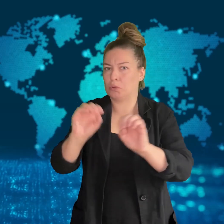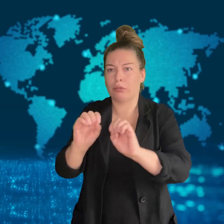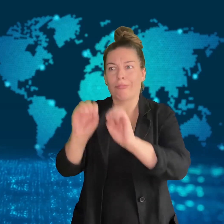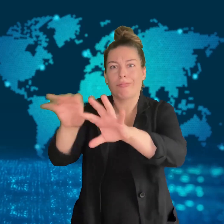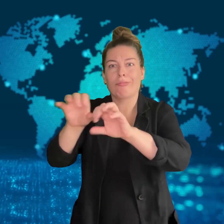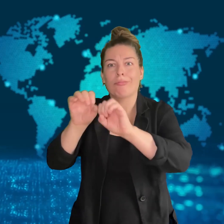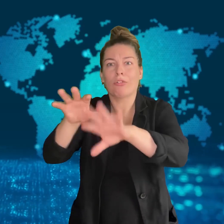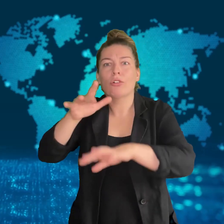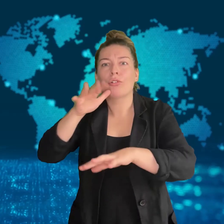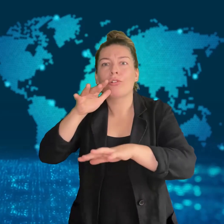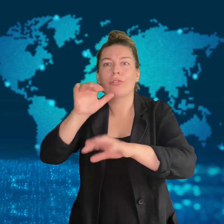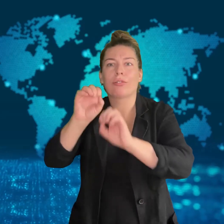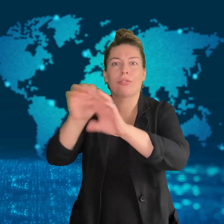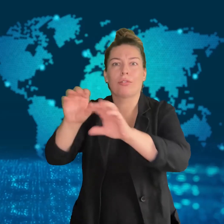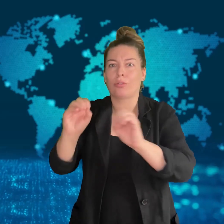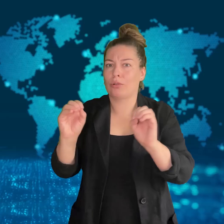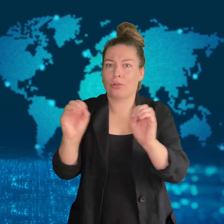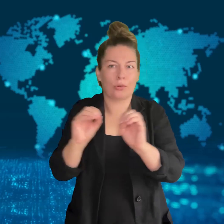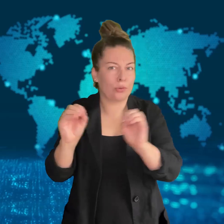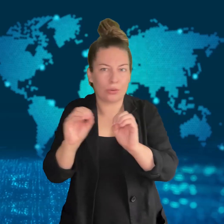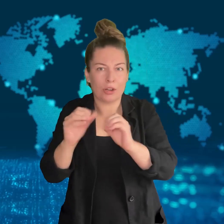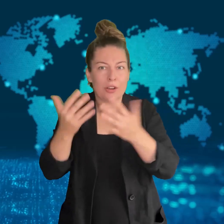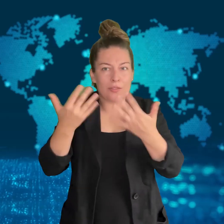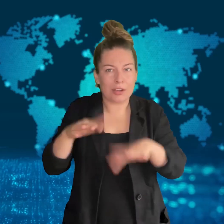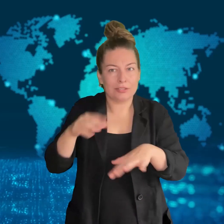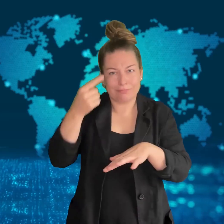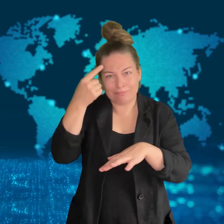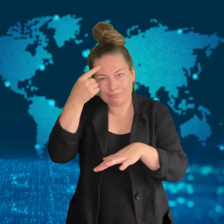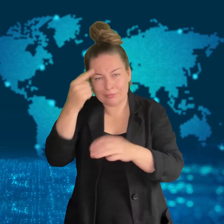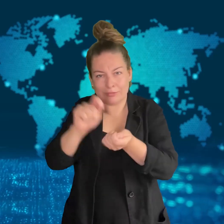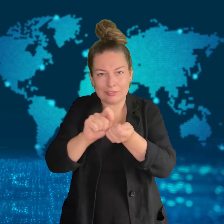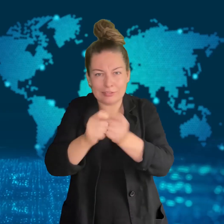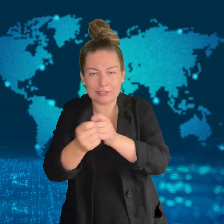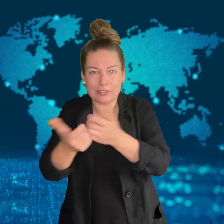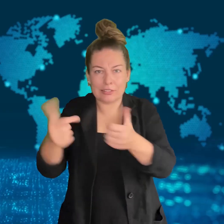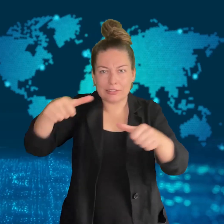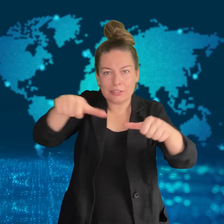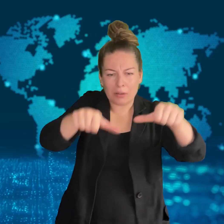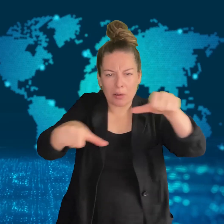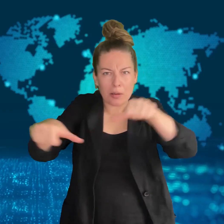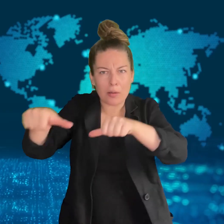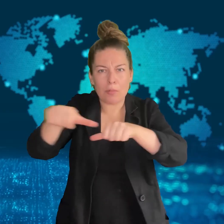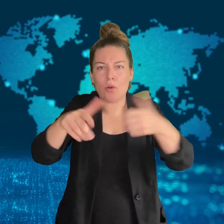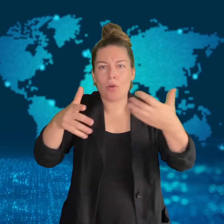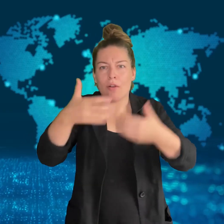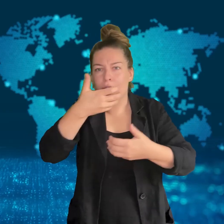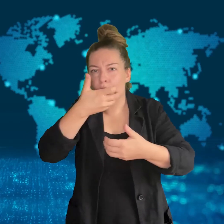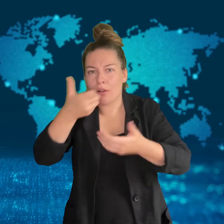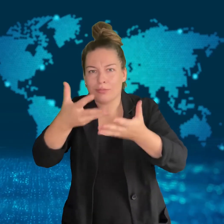using chemical and heat- based recycling processes.